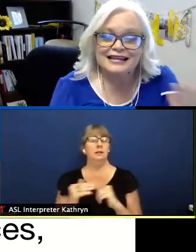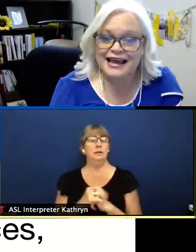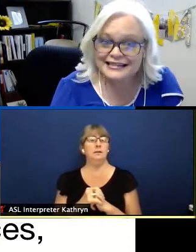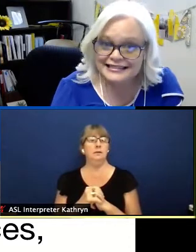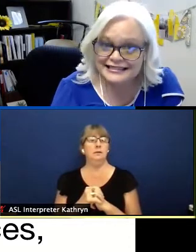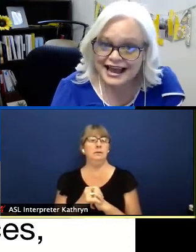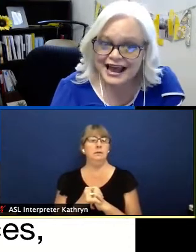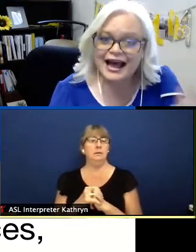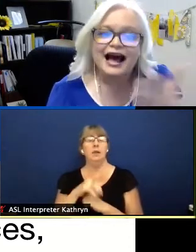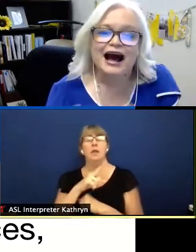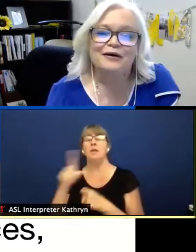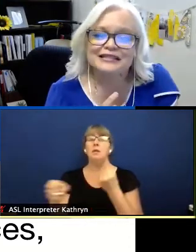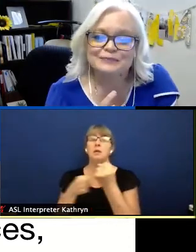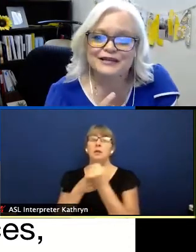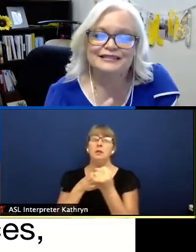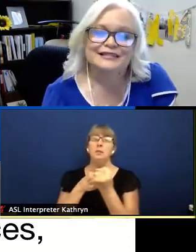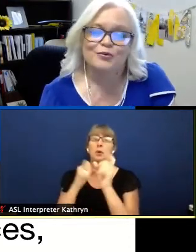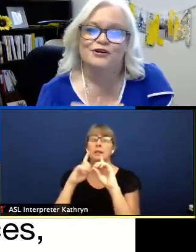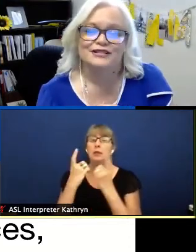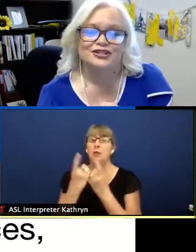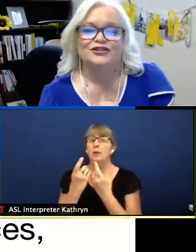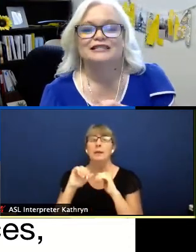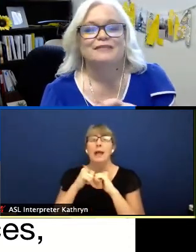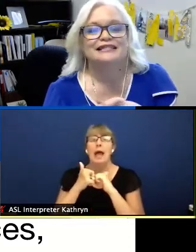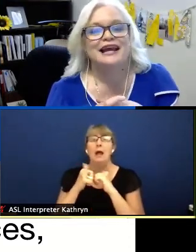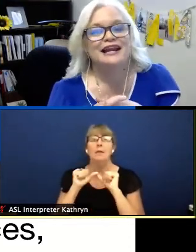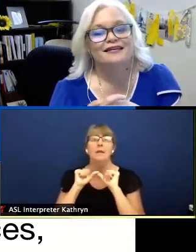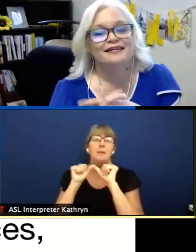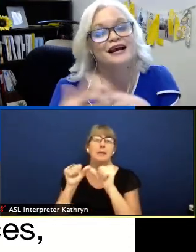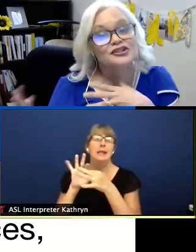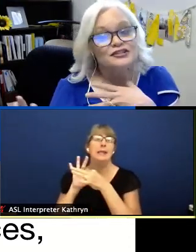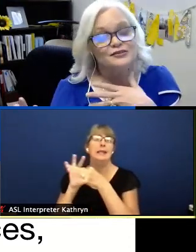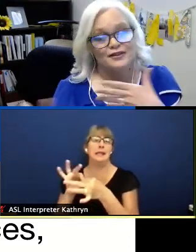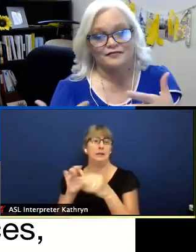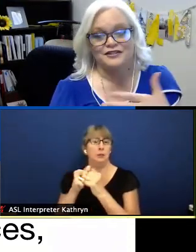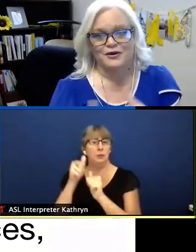Next, how does these support districts maintaining connections with FDOE?